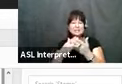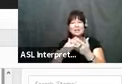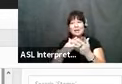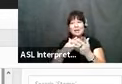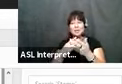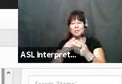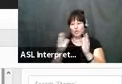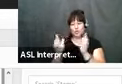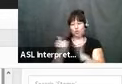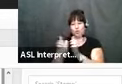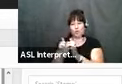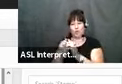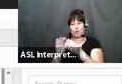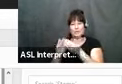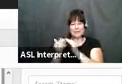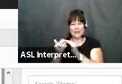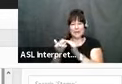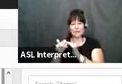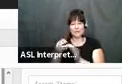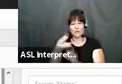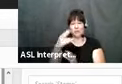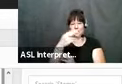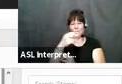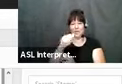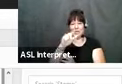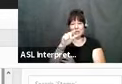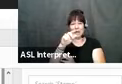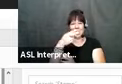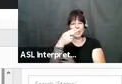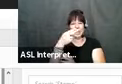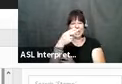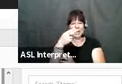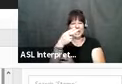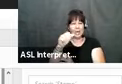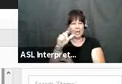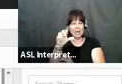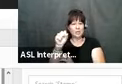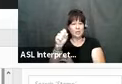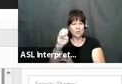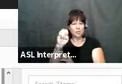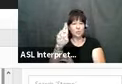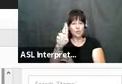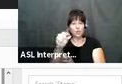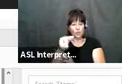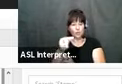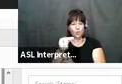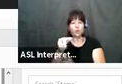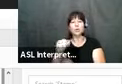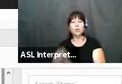Healdsburg and Windsor, Sebastopol, you can see Cloverdale had a recent spike.